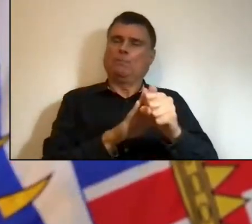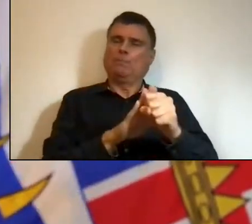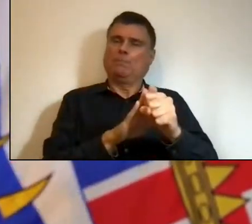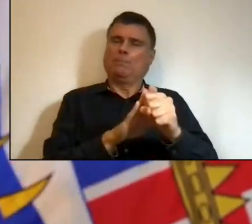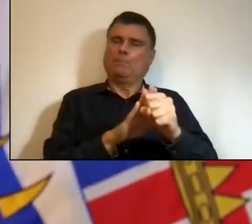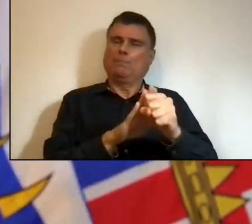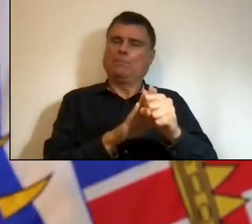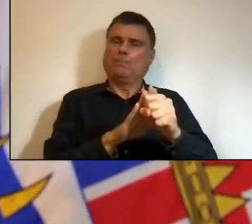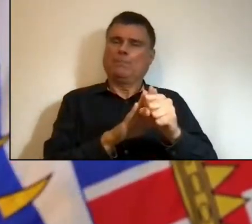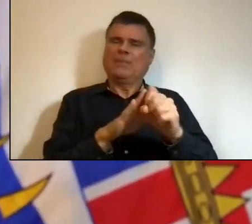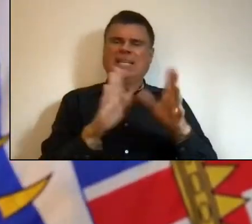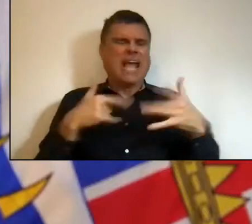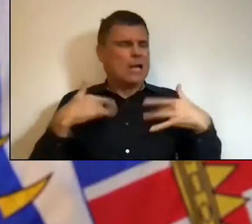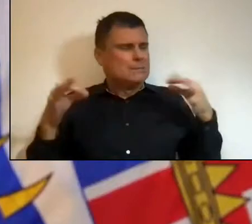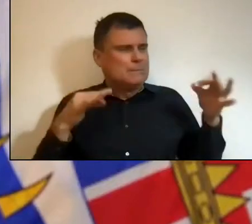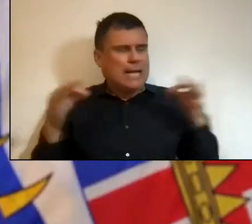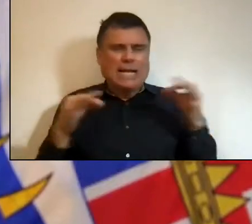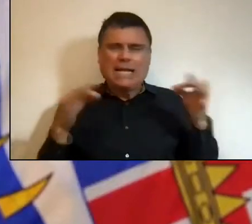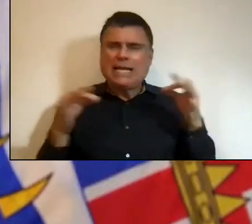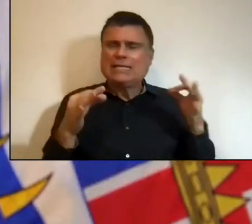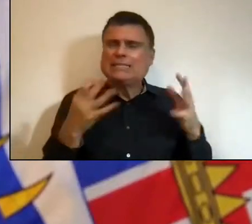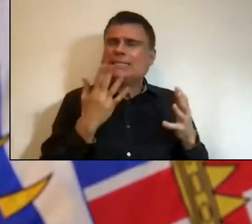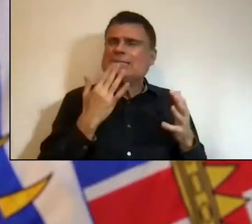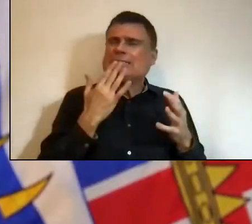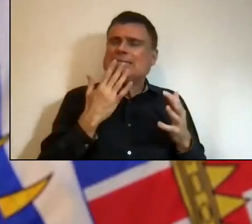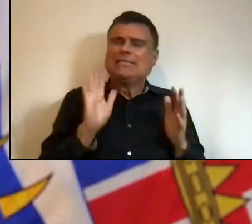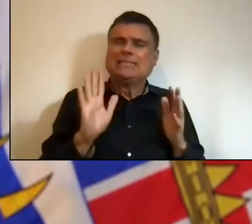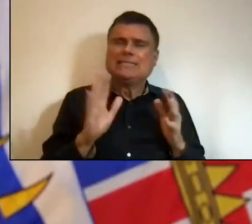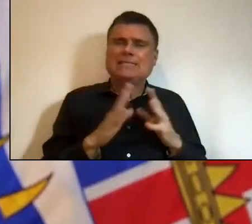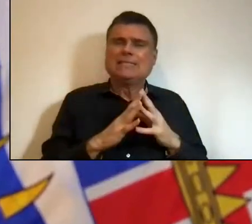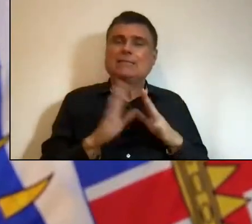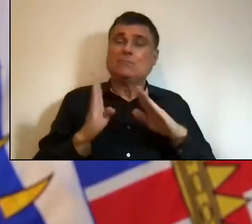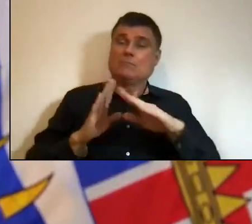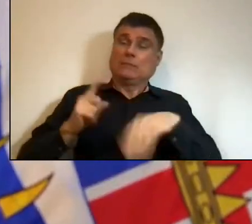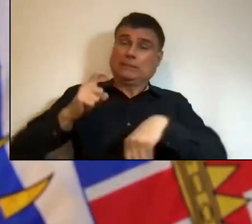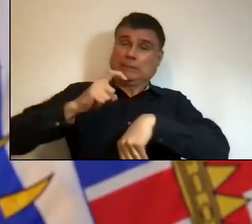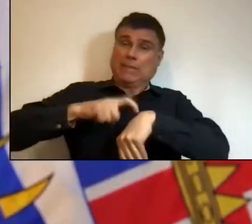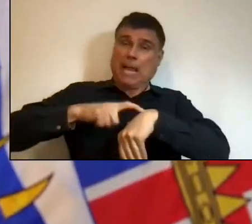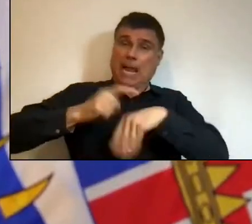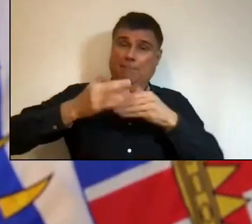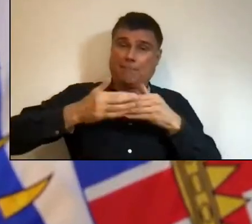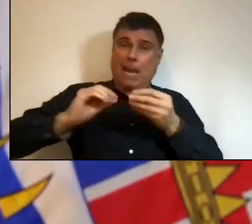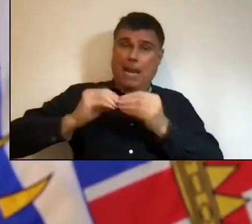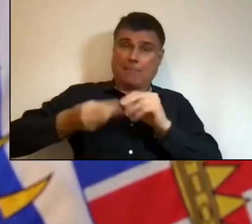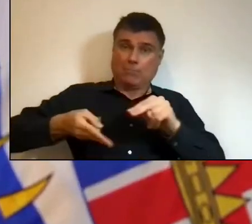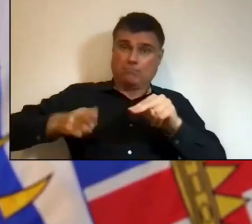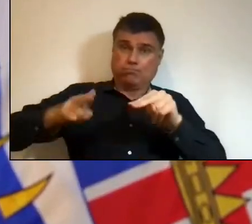this? So yes, that is increasing over time, and the preliminary